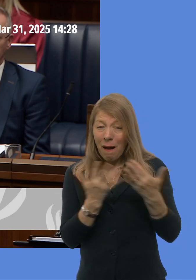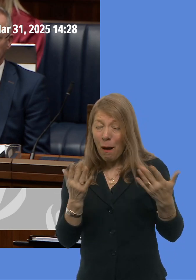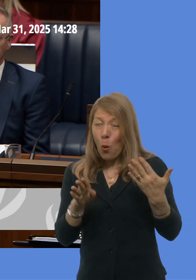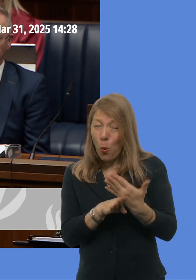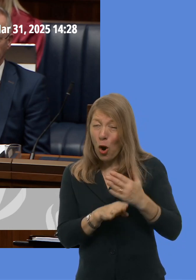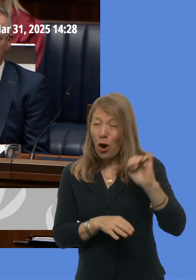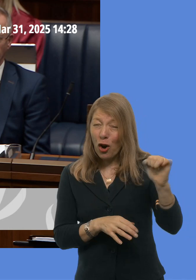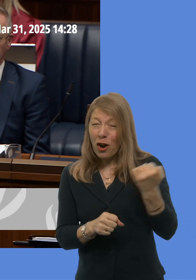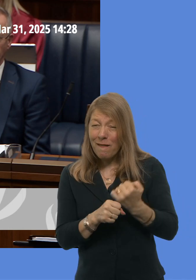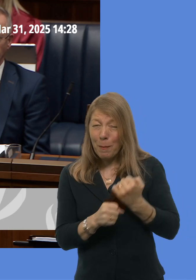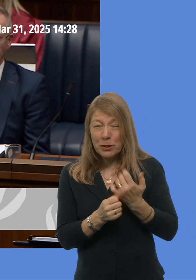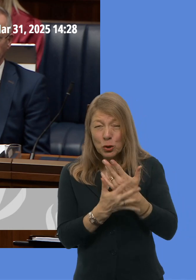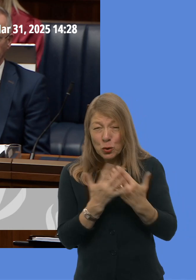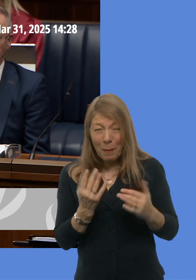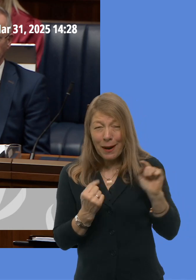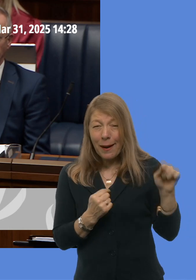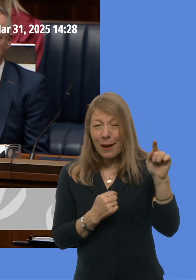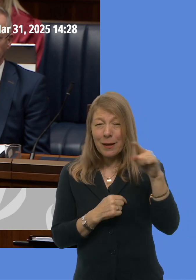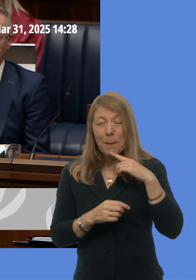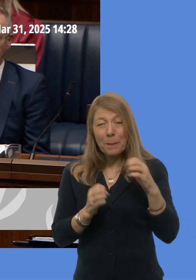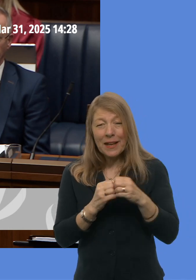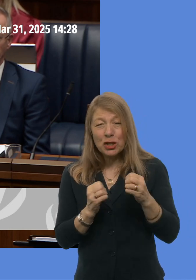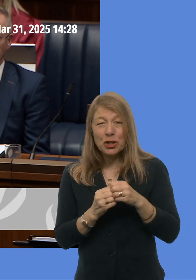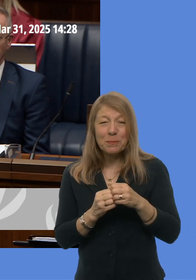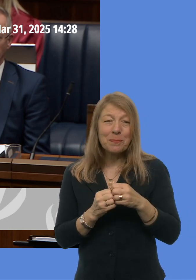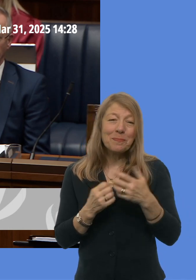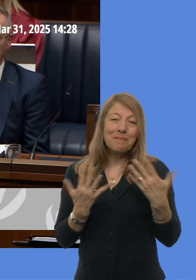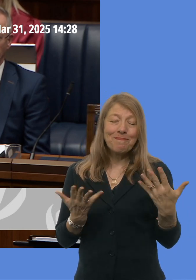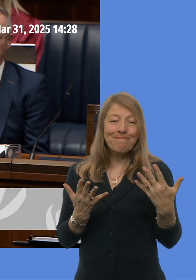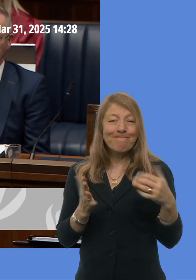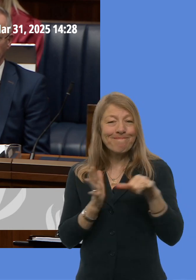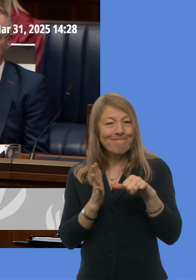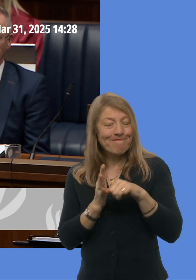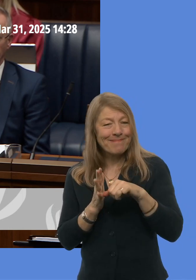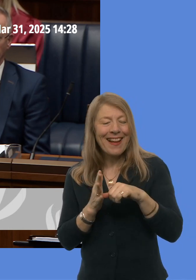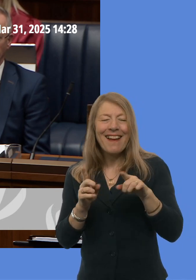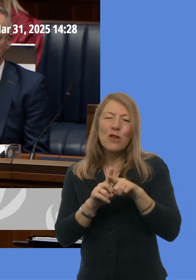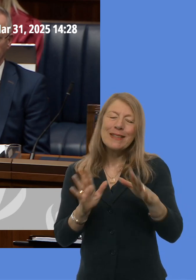mentioned issues such as the gulf in Northern Ireland. It shows that this is not just about